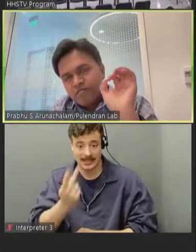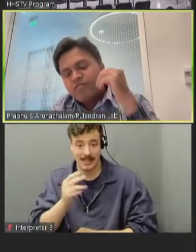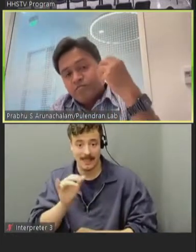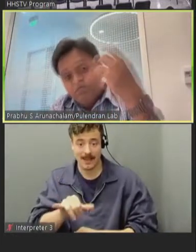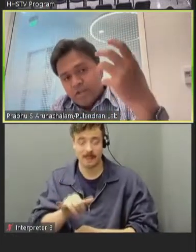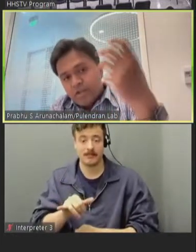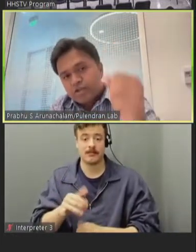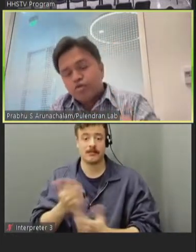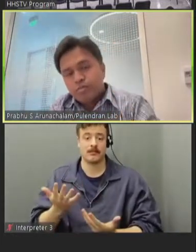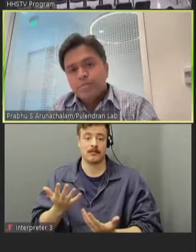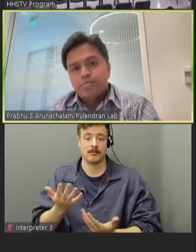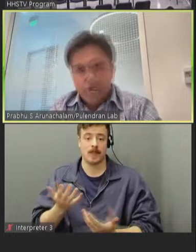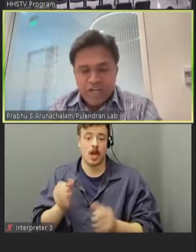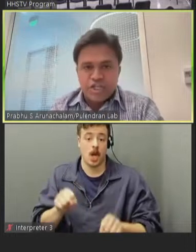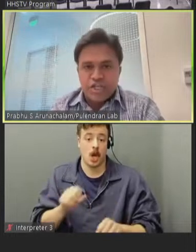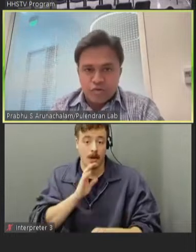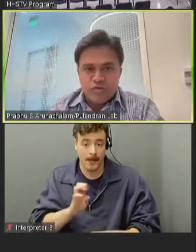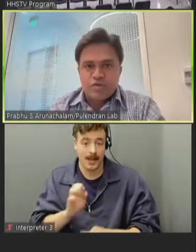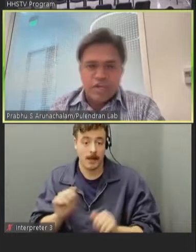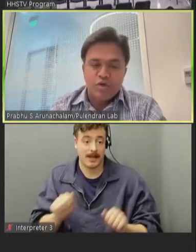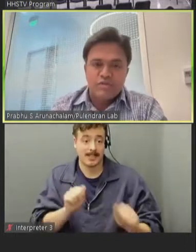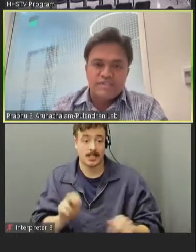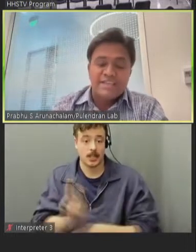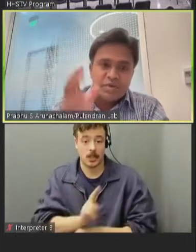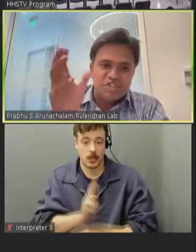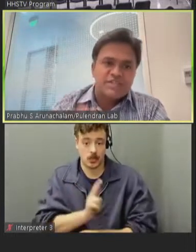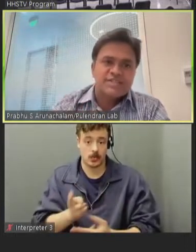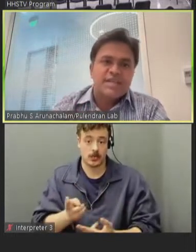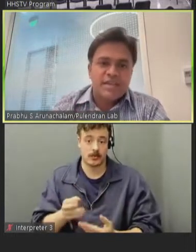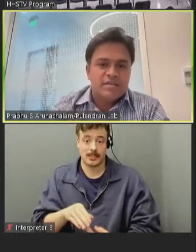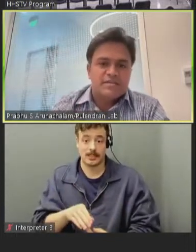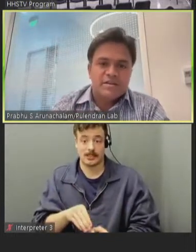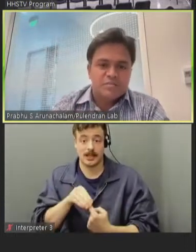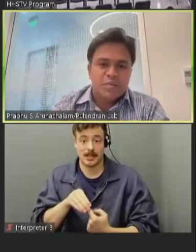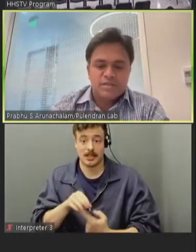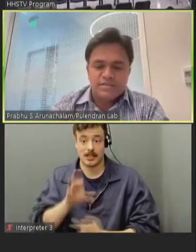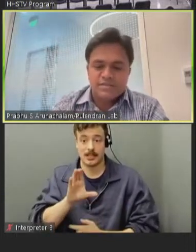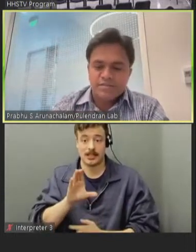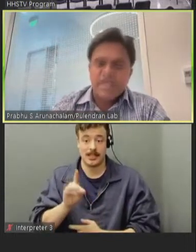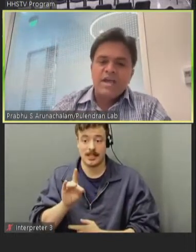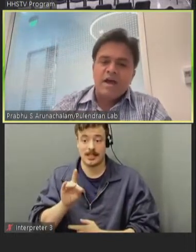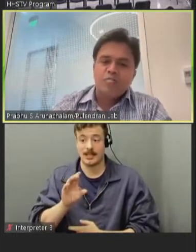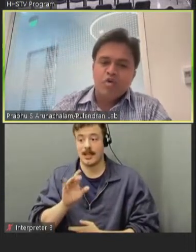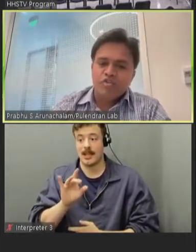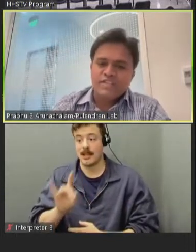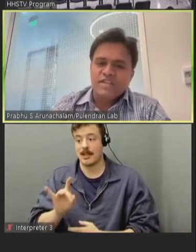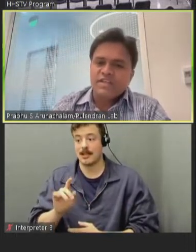it could be potentially used to induce especially CD8 T-cell responses. And more recently,